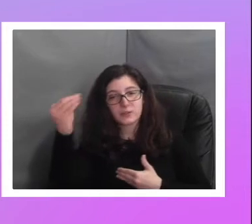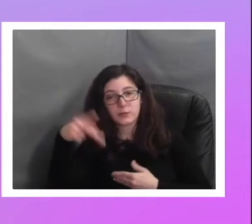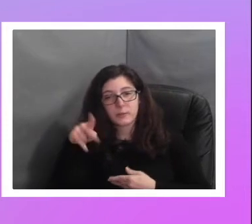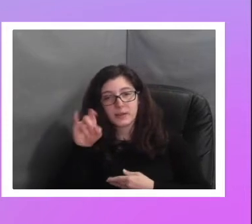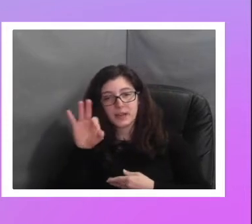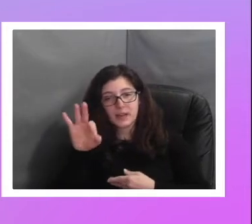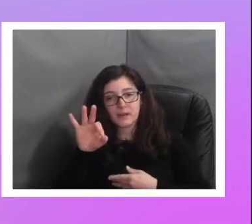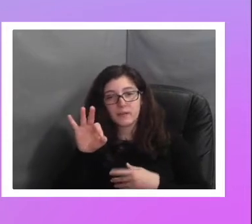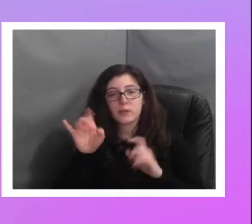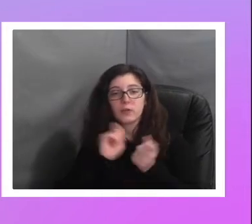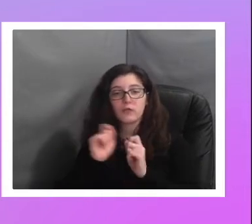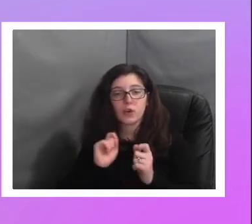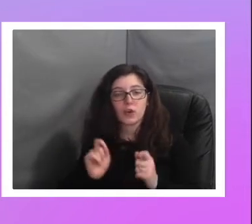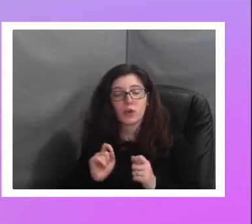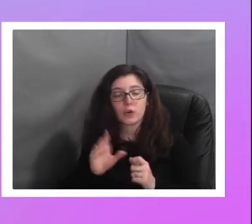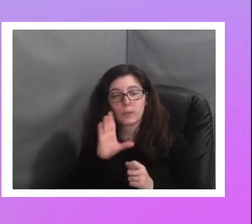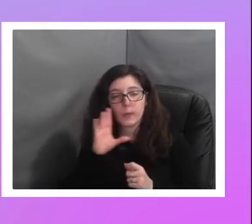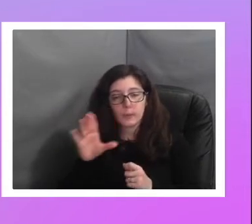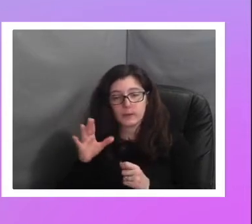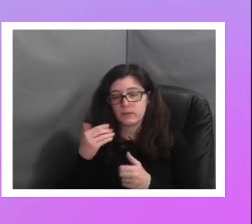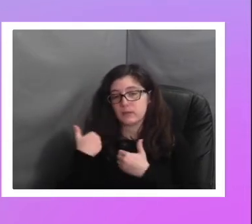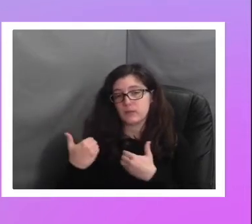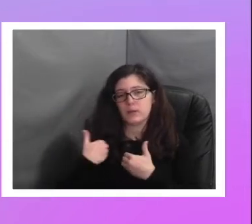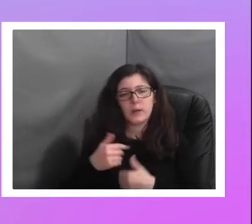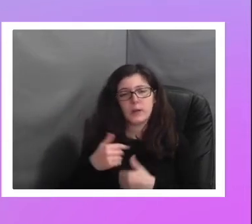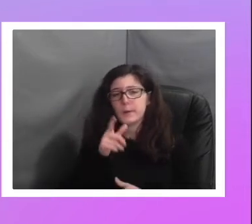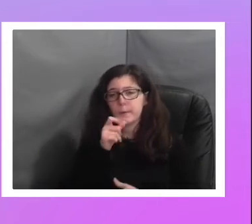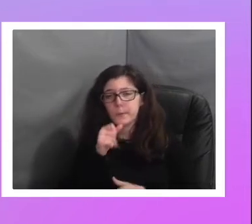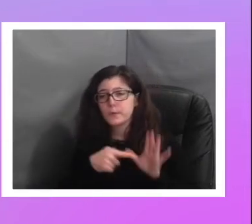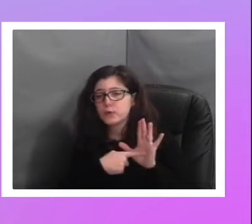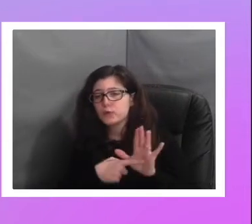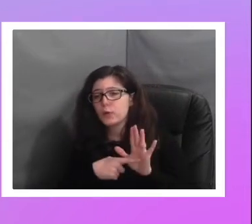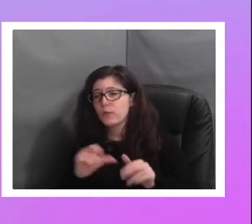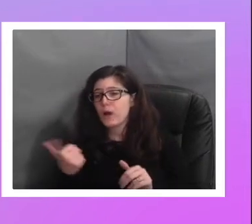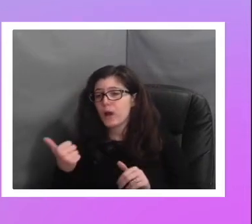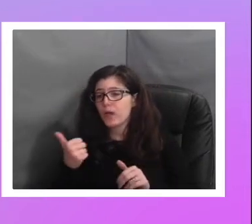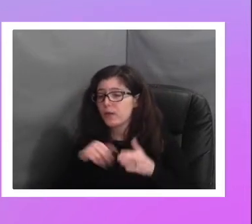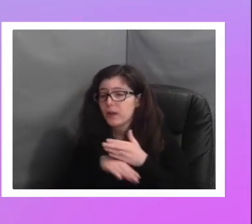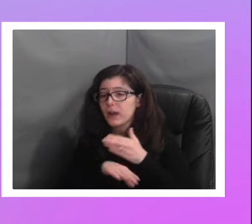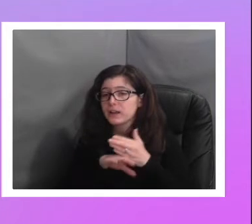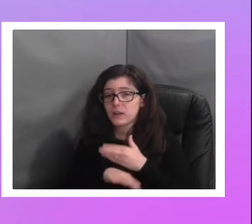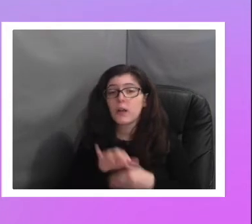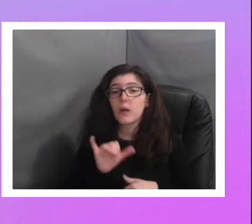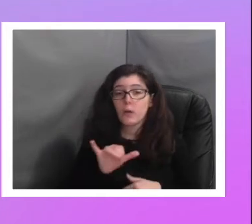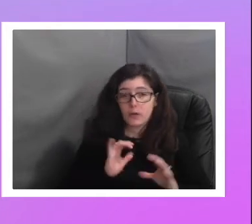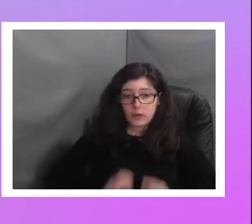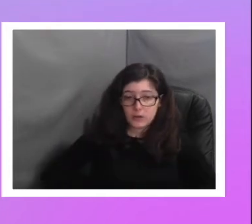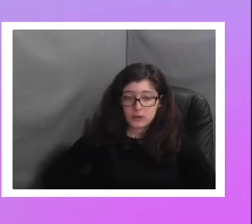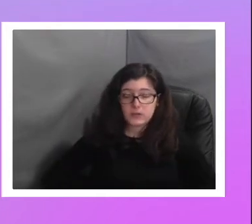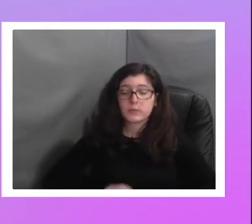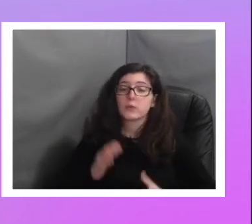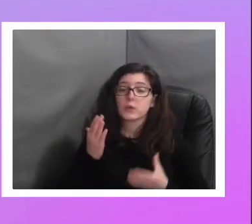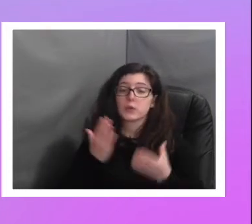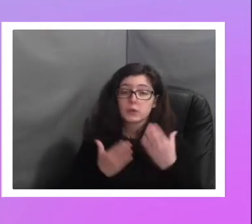Or who's going to provide our alternative access? Oh, our customer service department's going to do that. When are we going to train them,